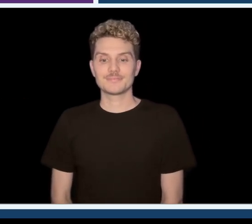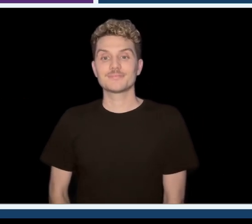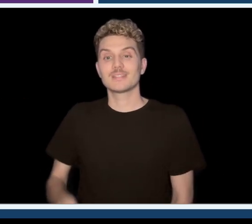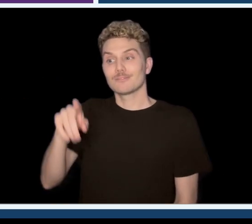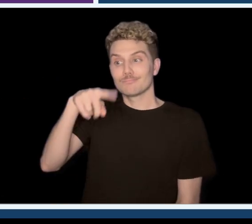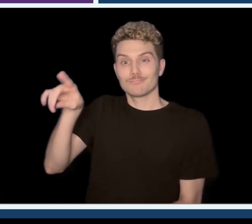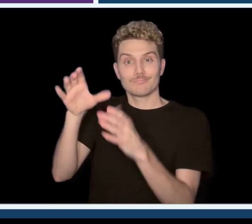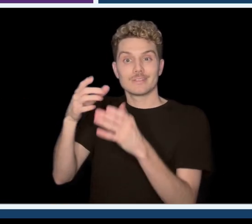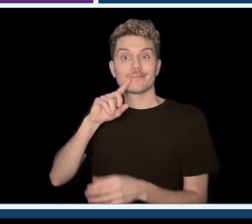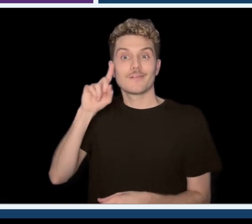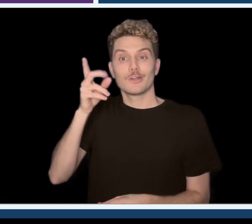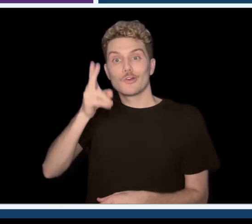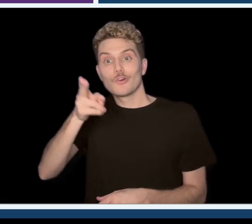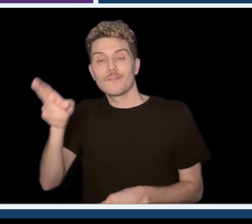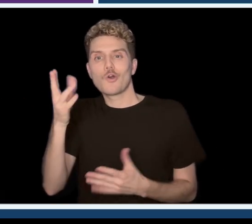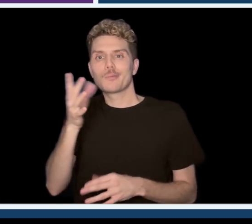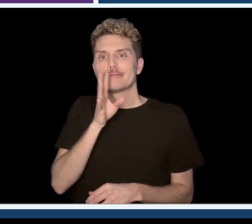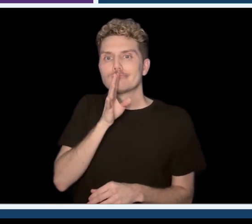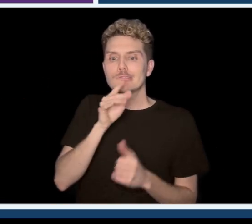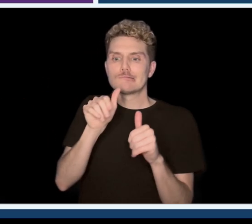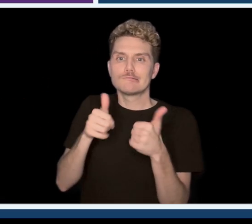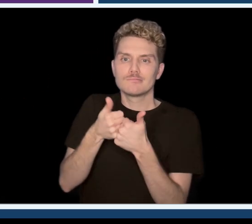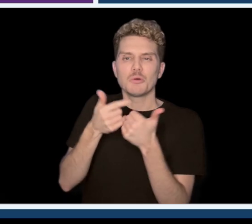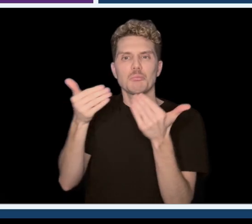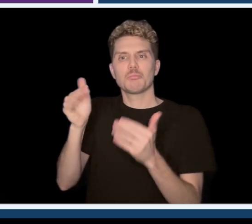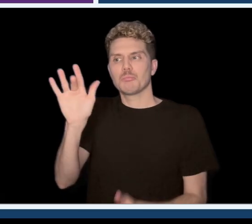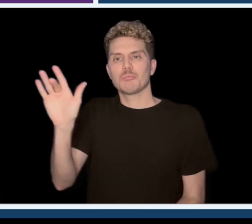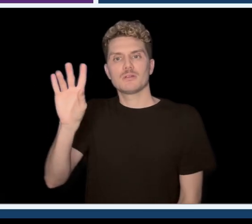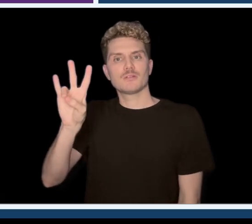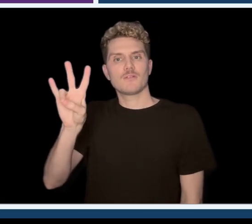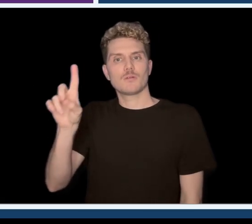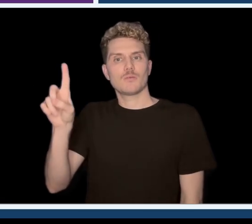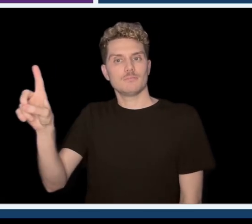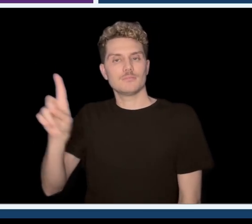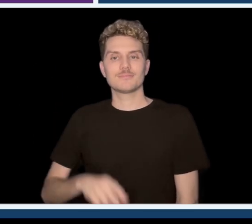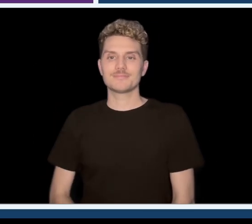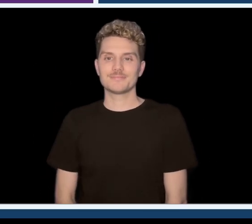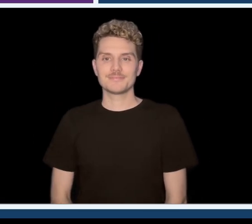For those who are deaf, hearing impaired or speech disabled, dial 711.